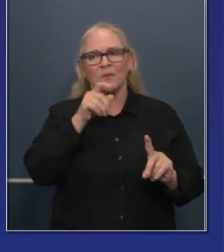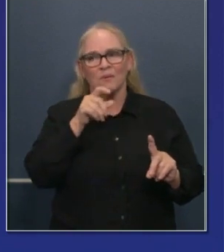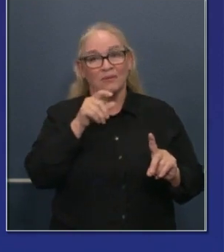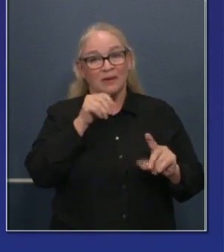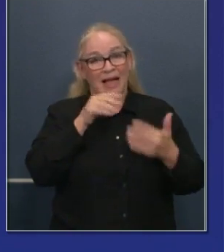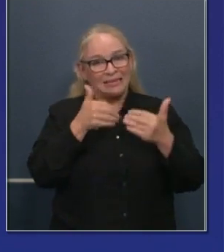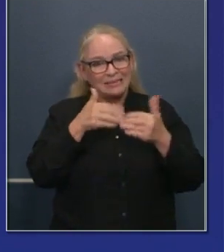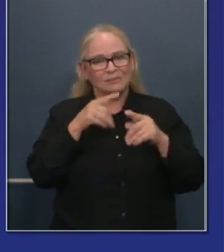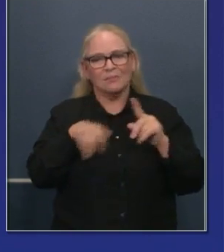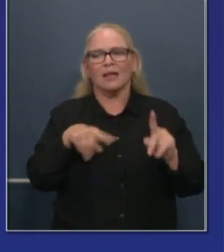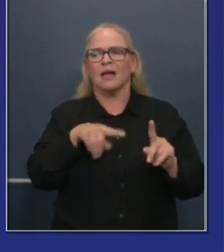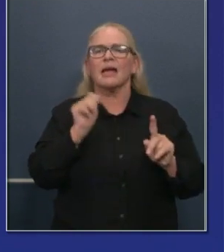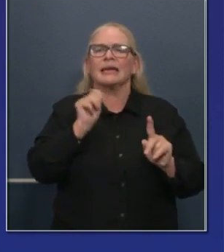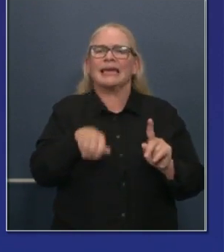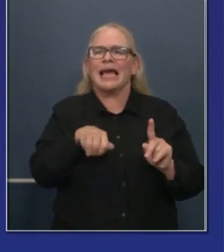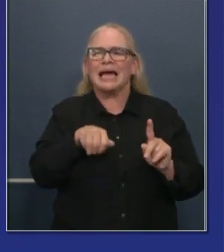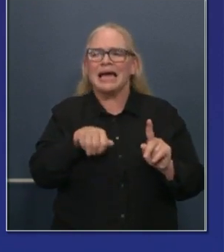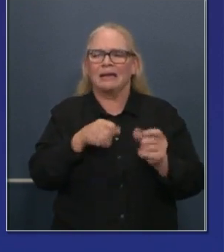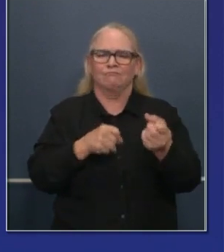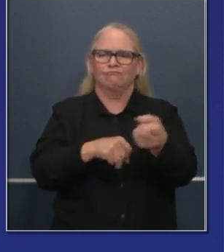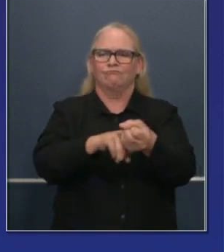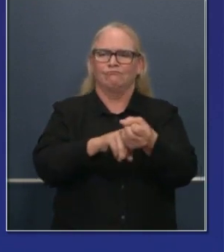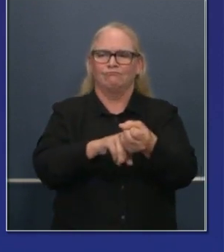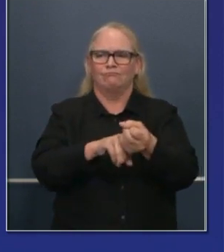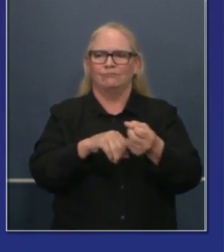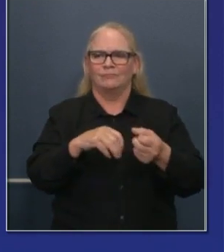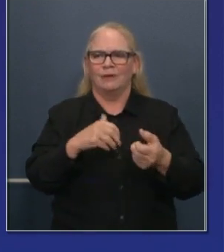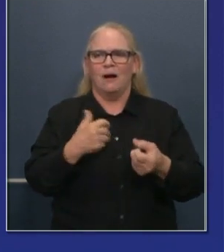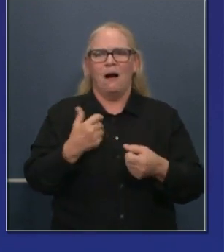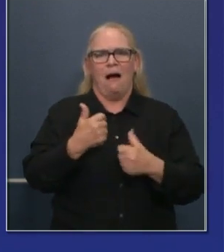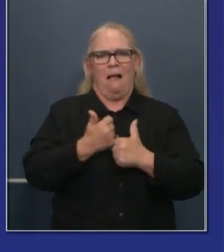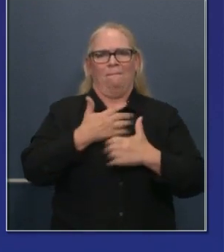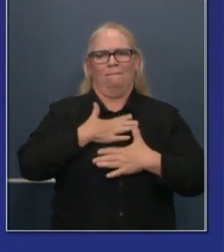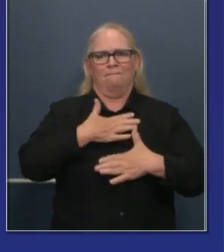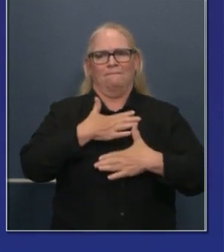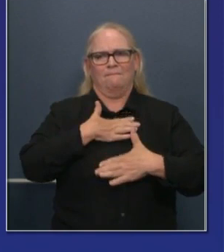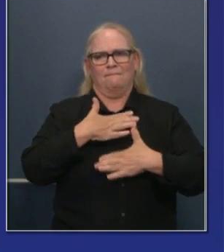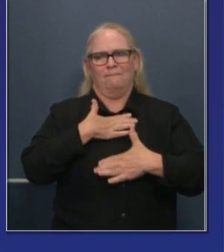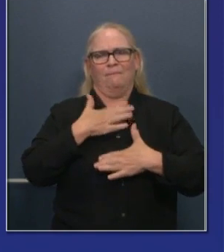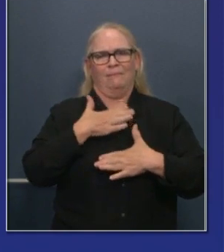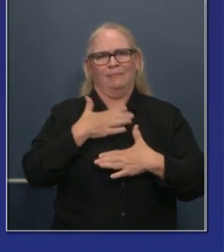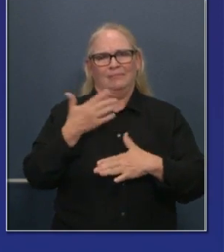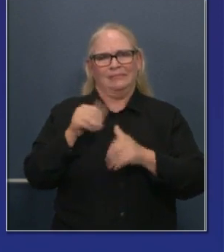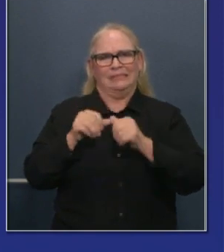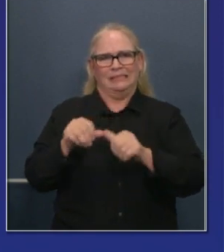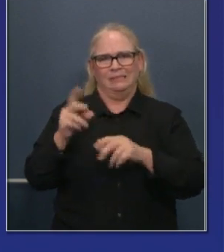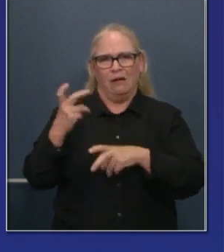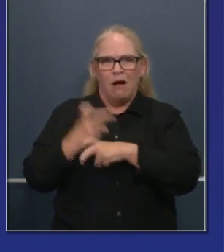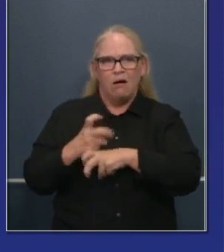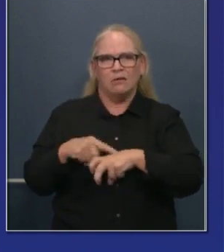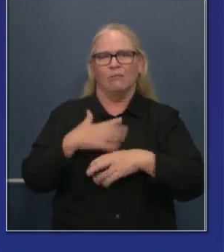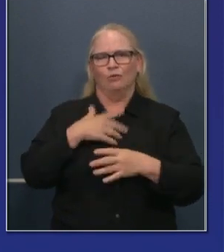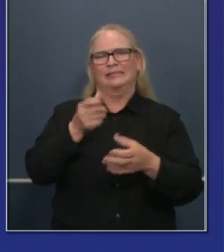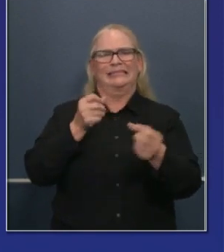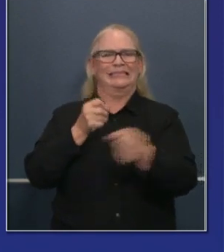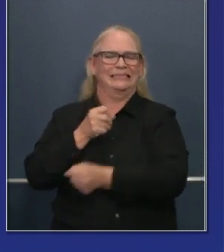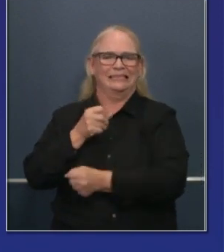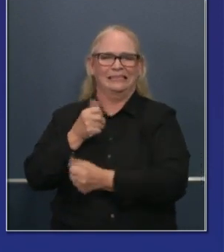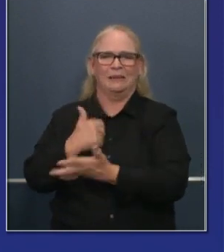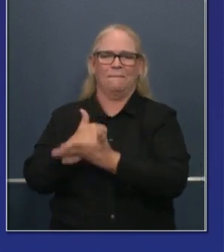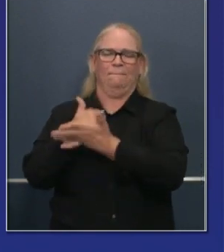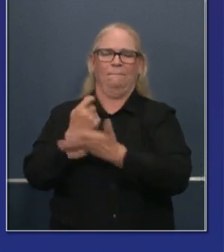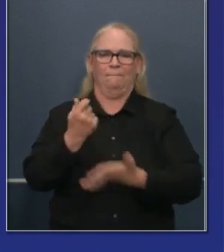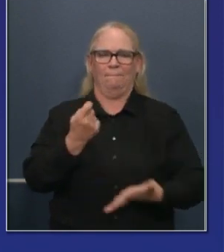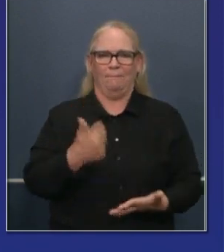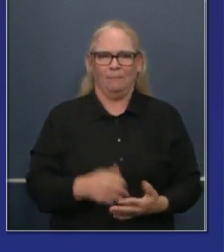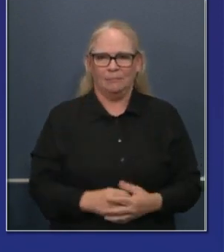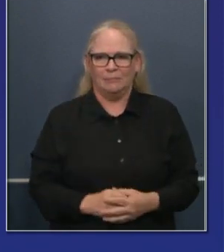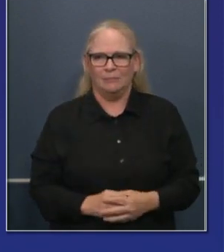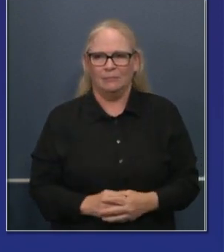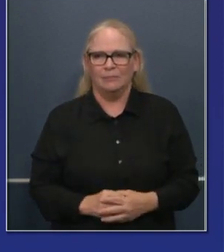YOU SEE THE I SEE YOU CAPACITY, REMEMBER WHAT A VENTILATOR DIES AT THE END OF THE DAY.